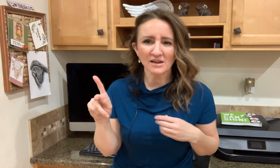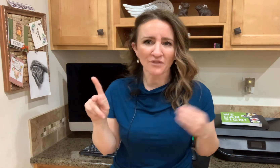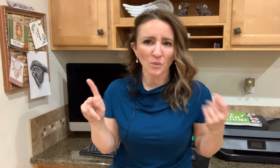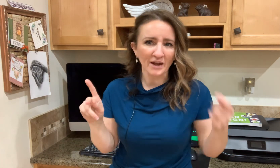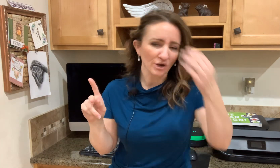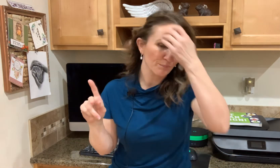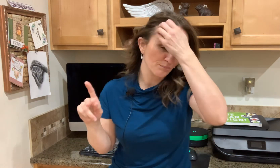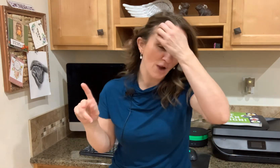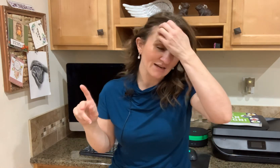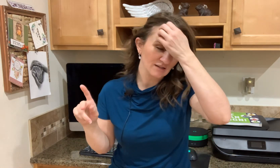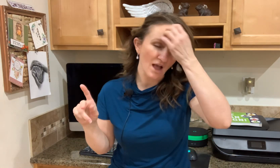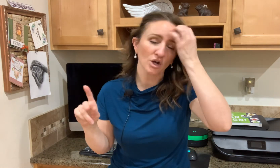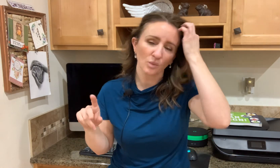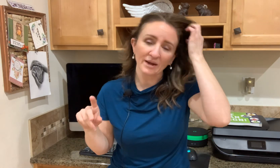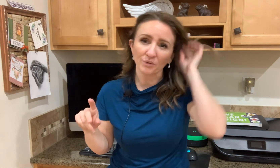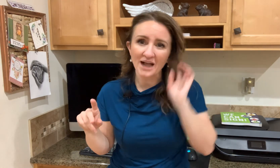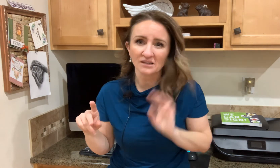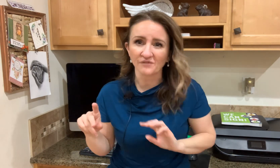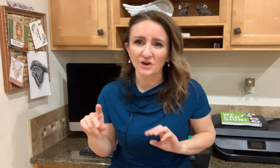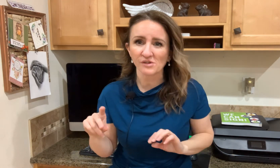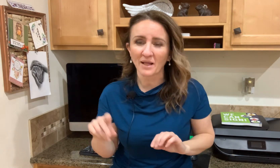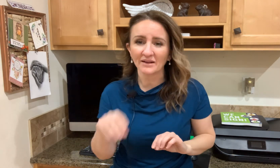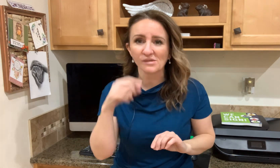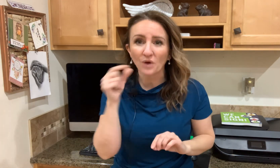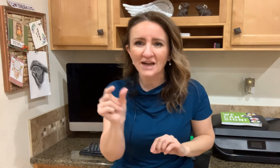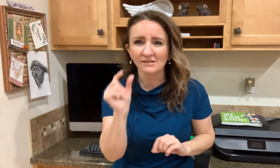Another way to, a good way to practice fingerspelling it's practice